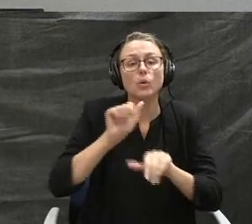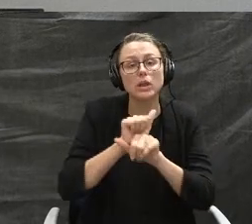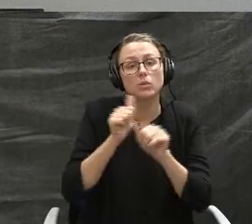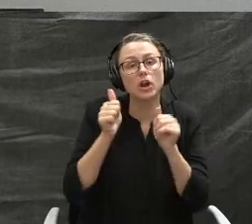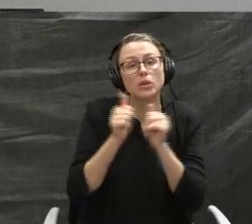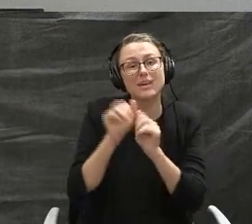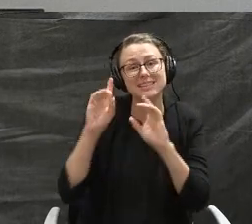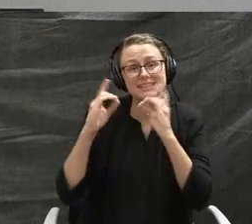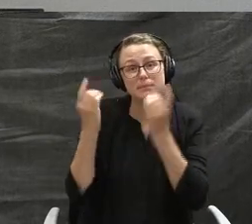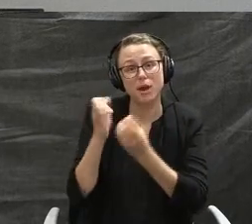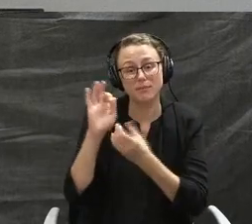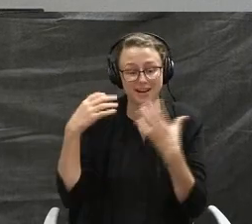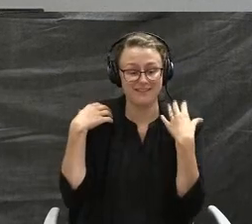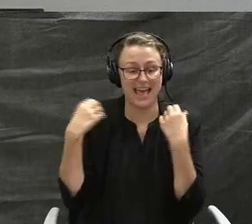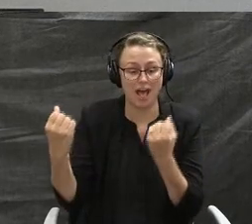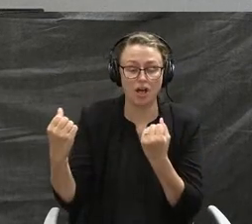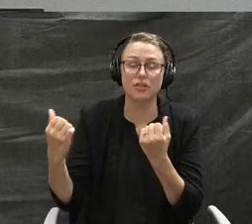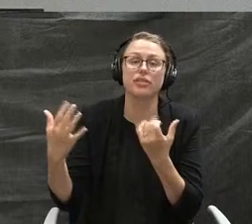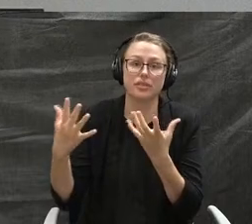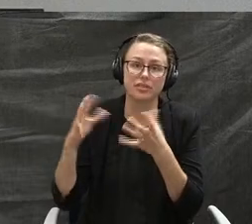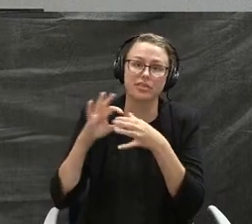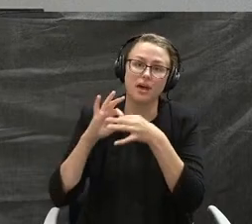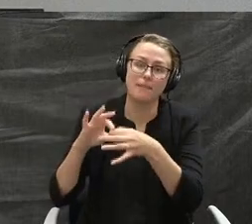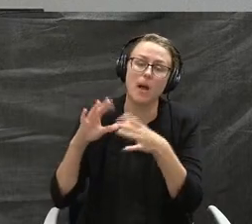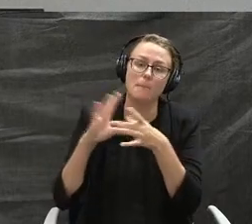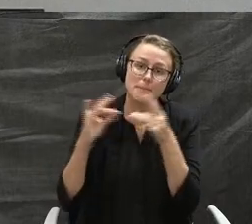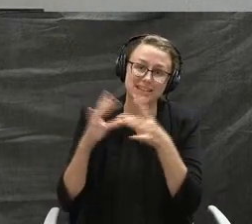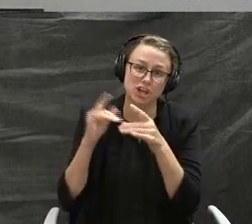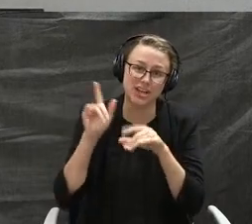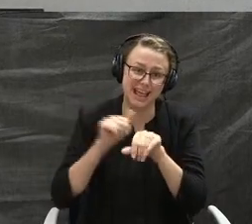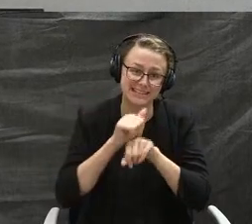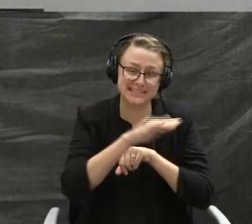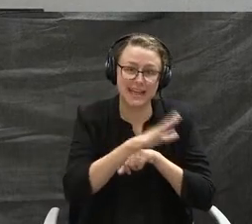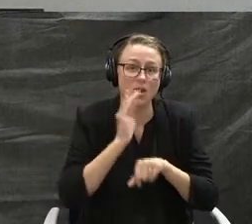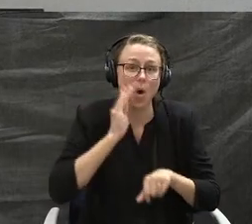Health in terms of the messaging that has to go home. So there